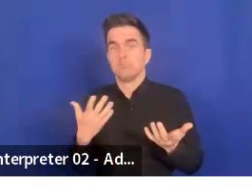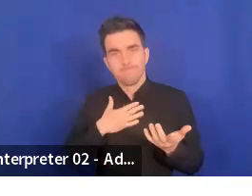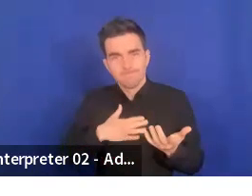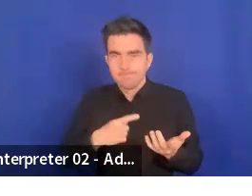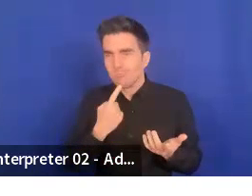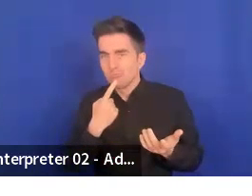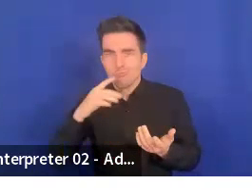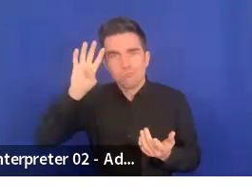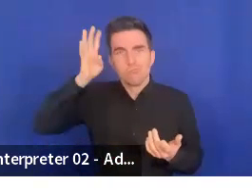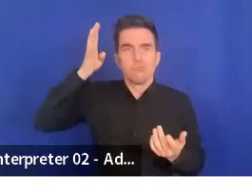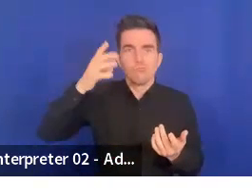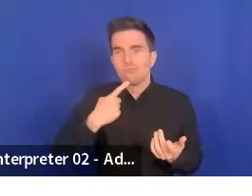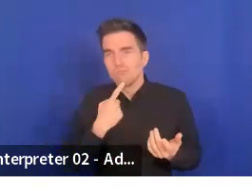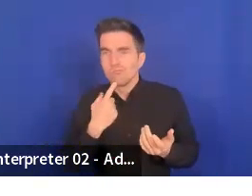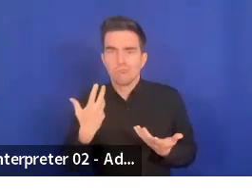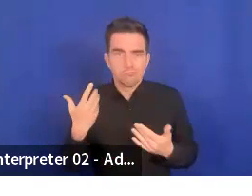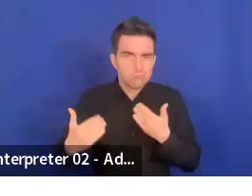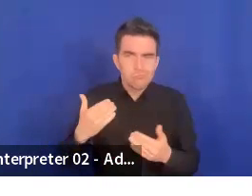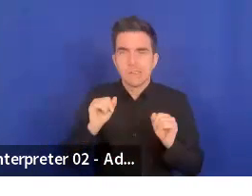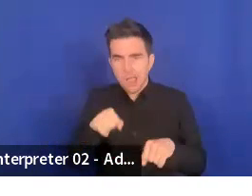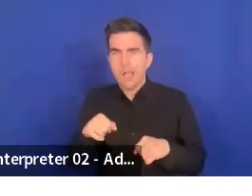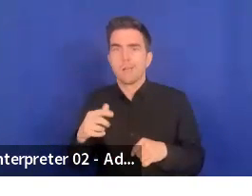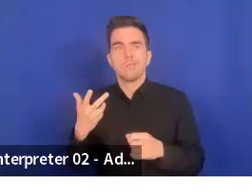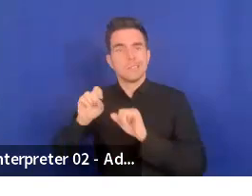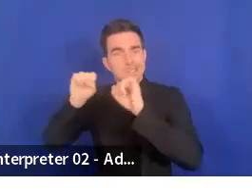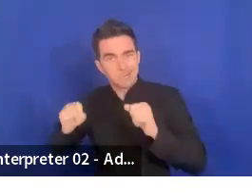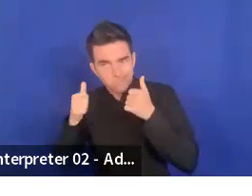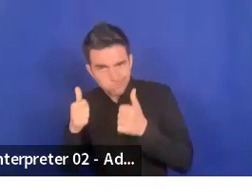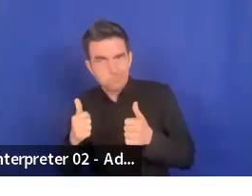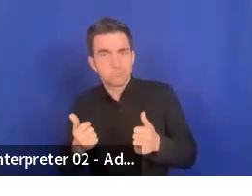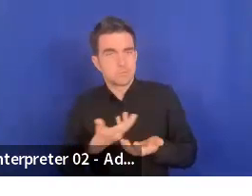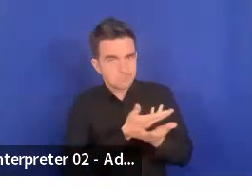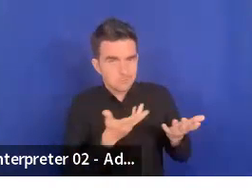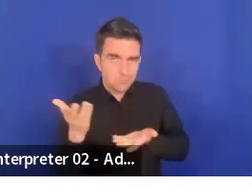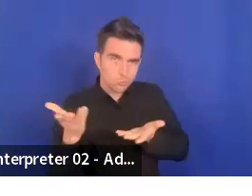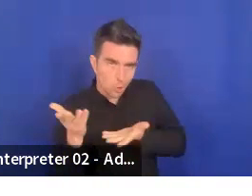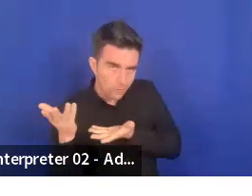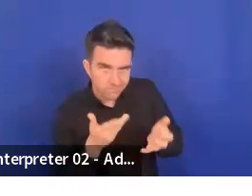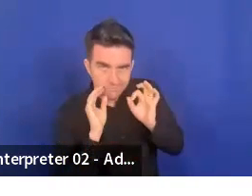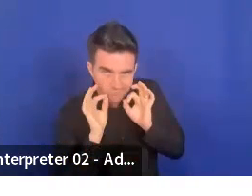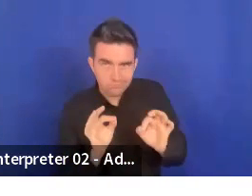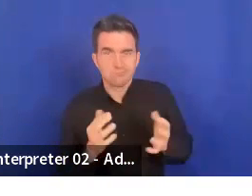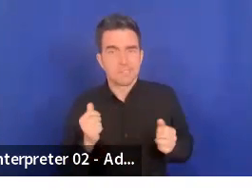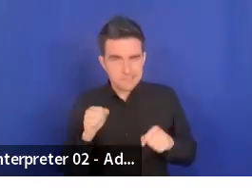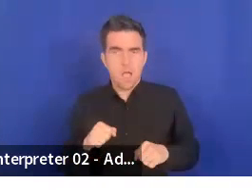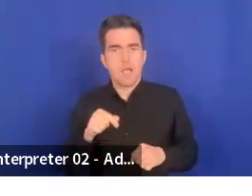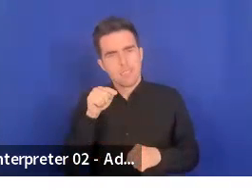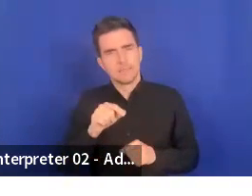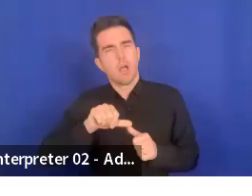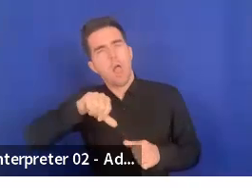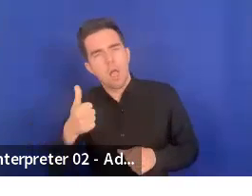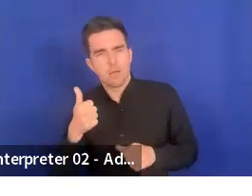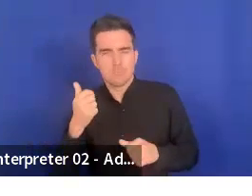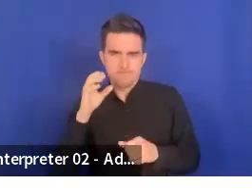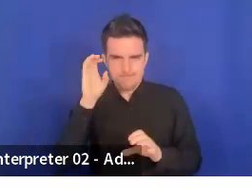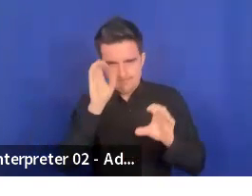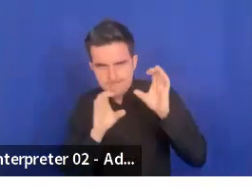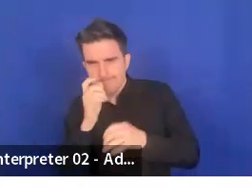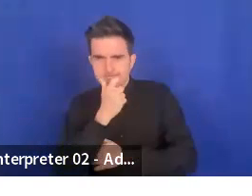that the task force that put this together really emphasized in this in this iteration